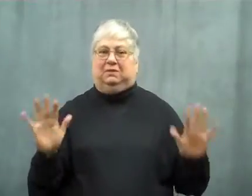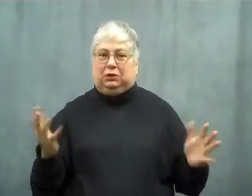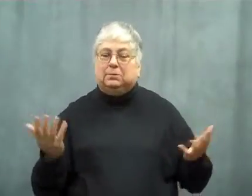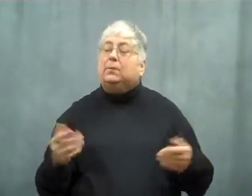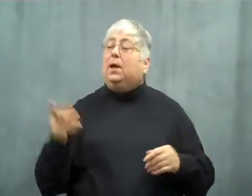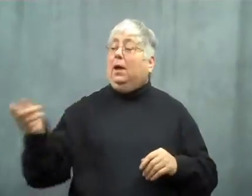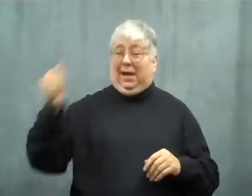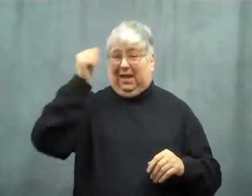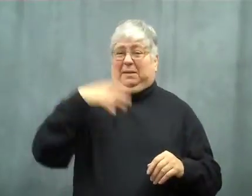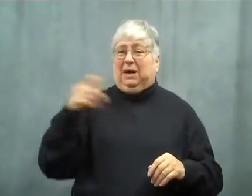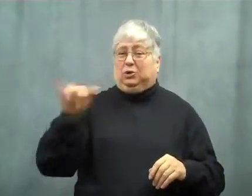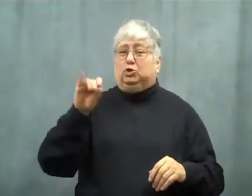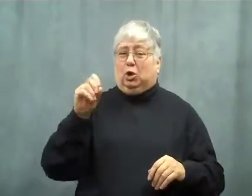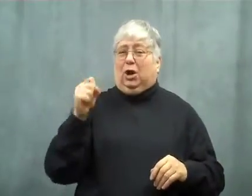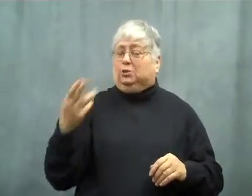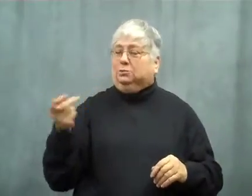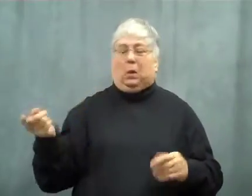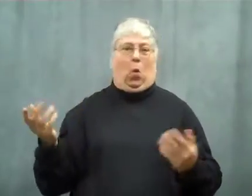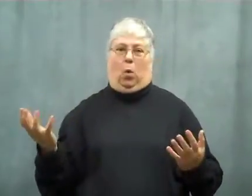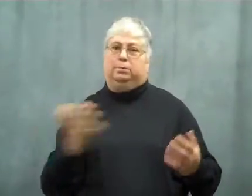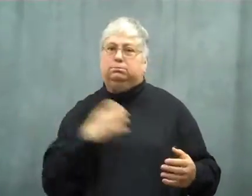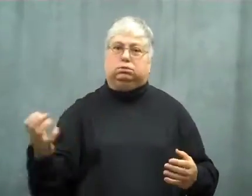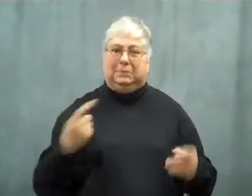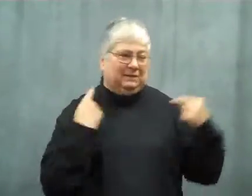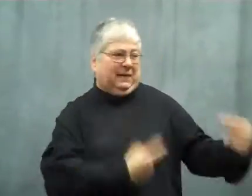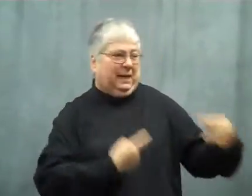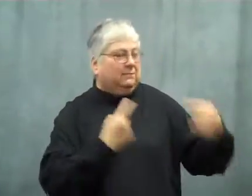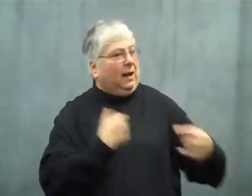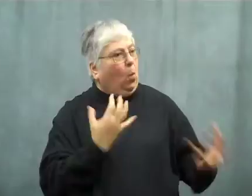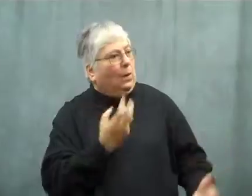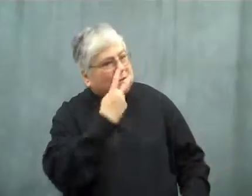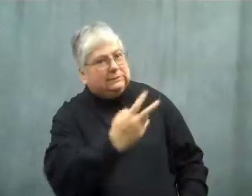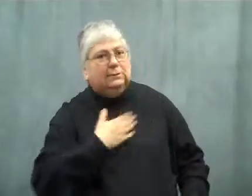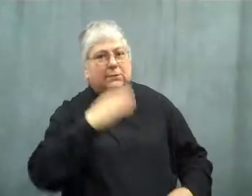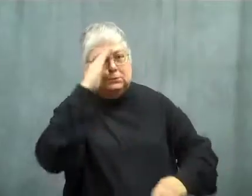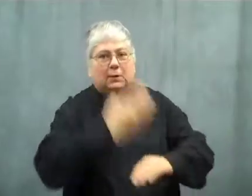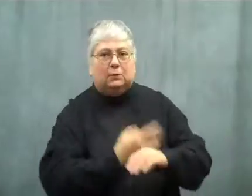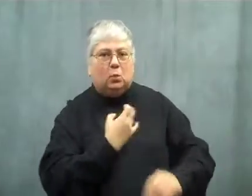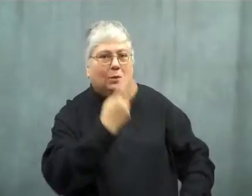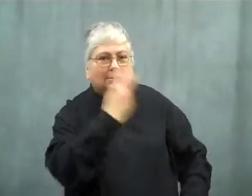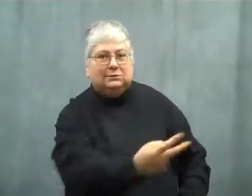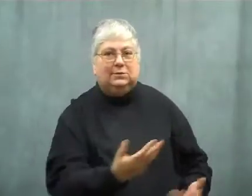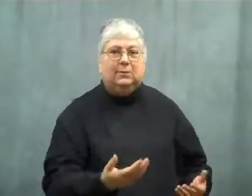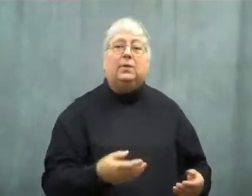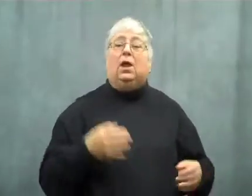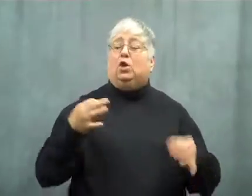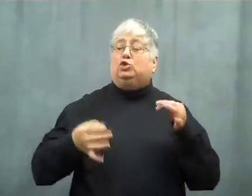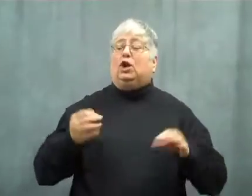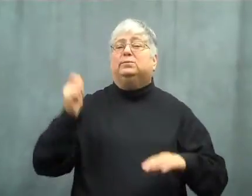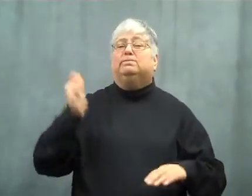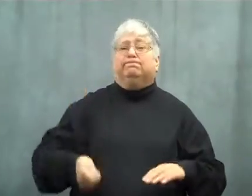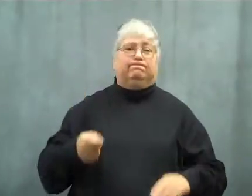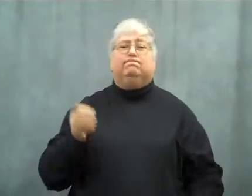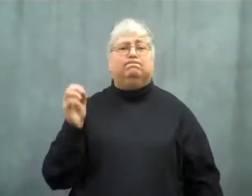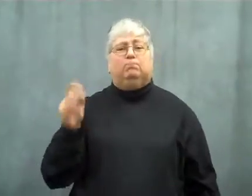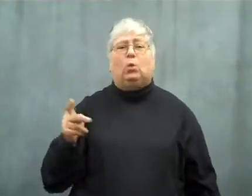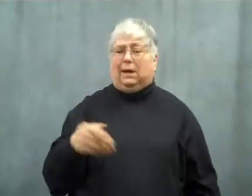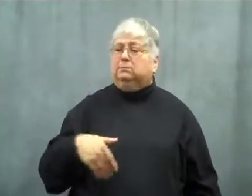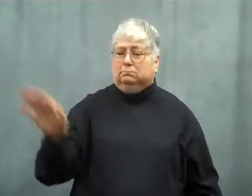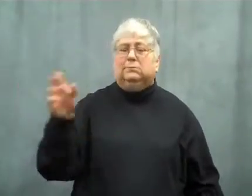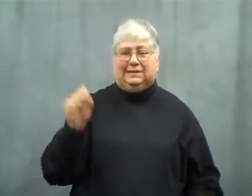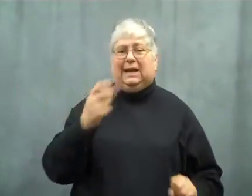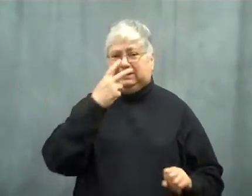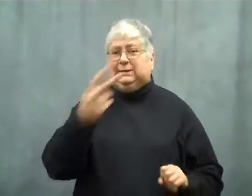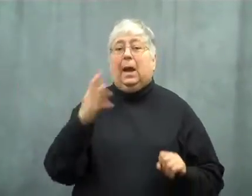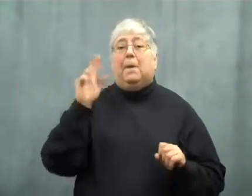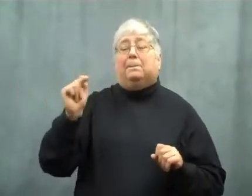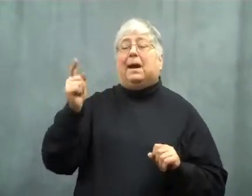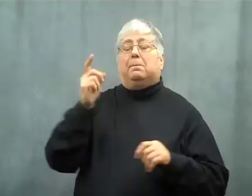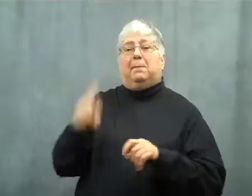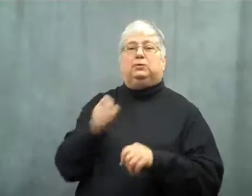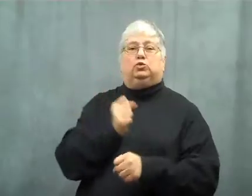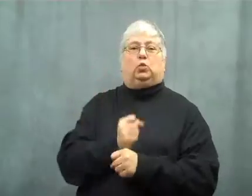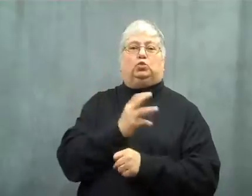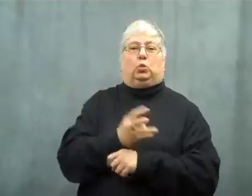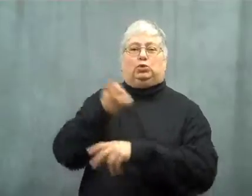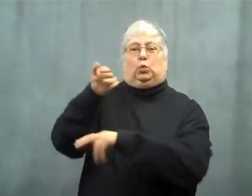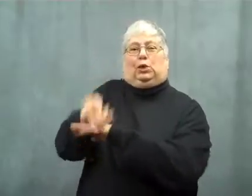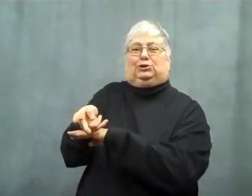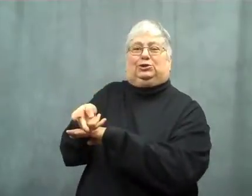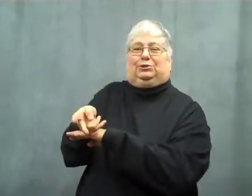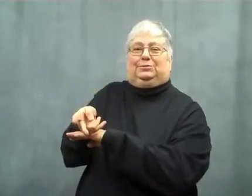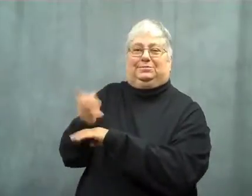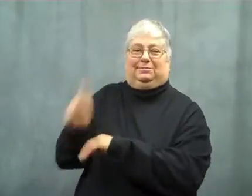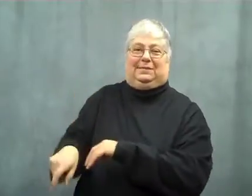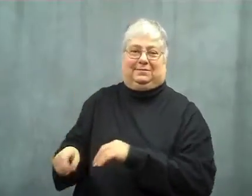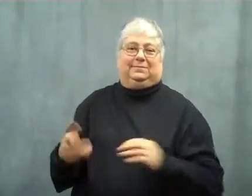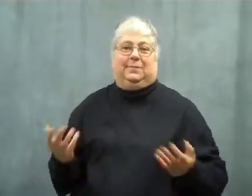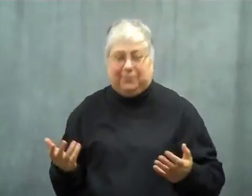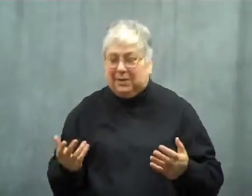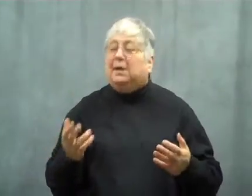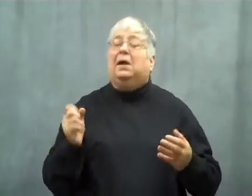Josh fought for visitation with his sons.